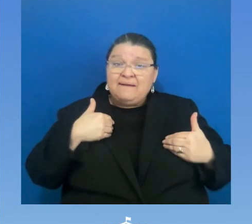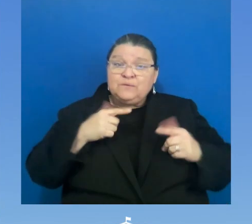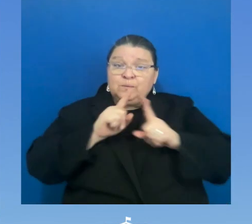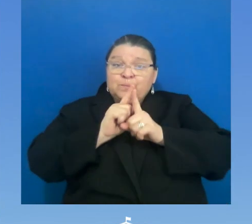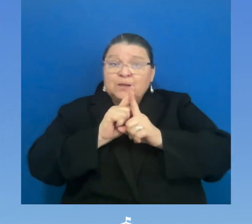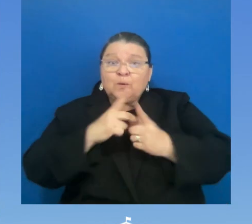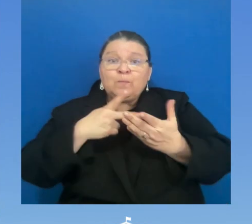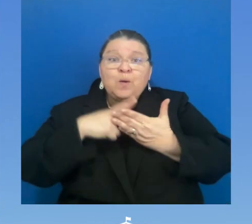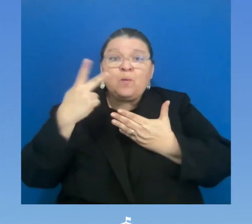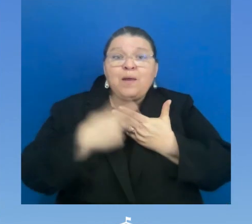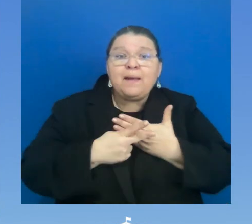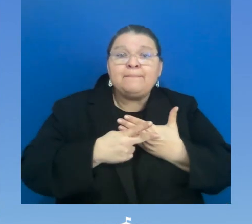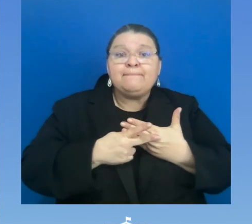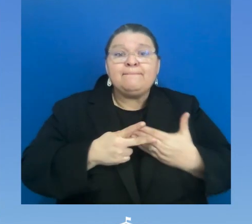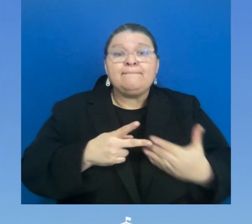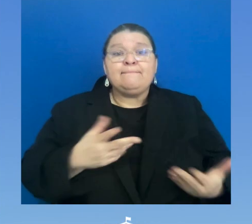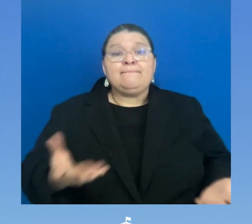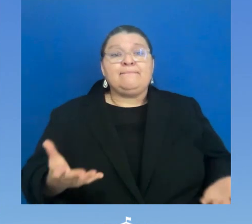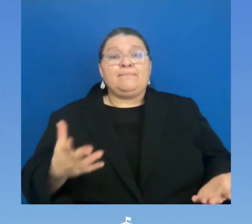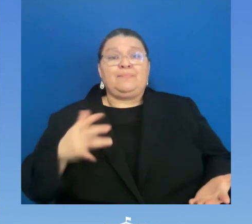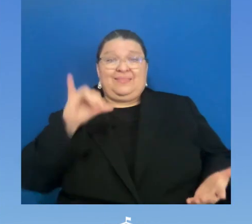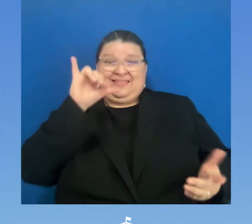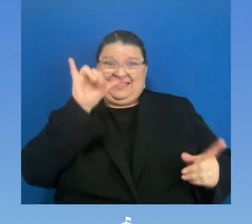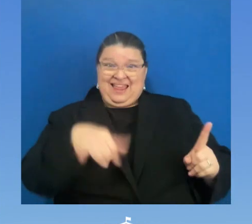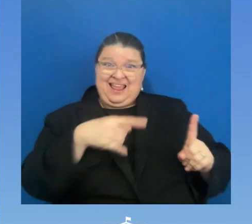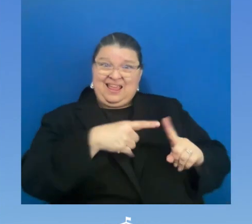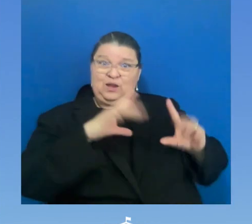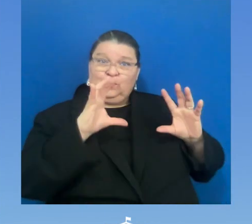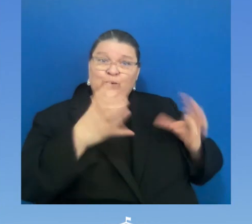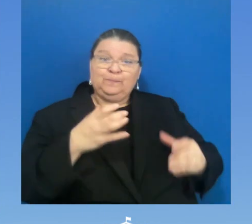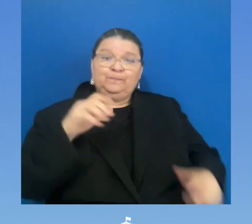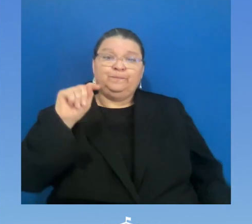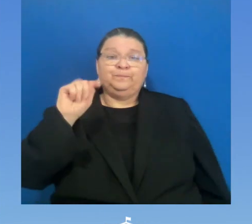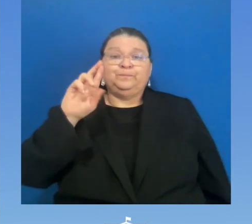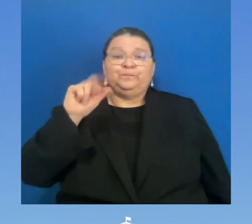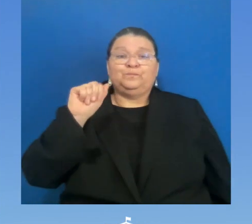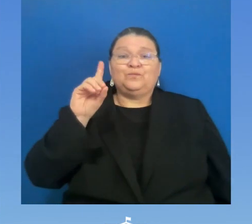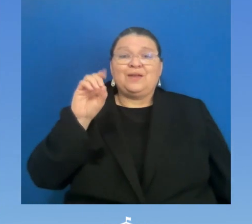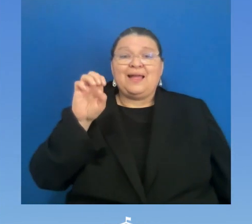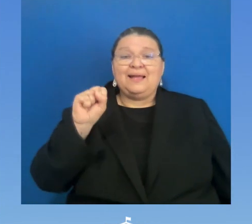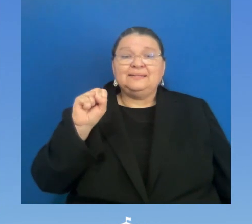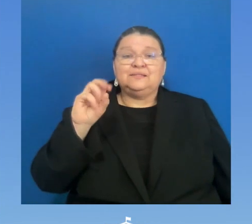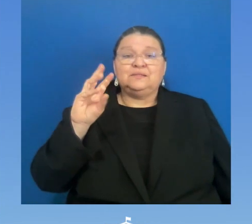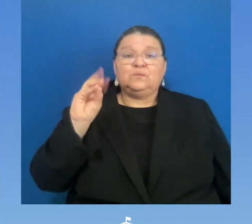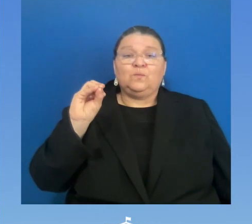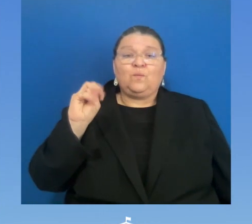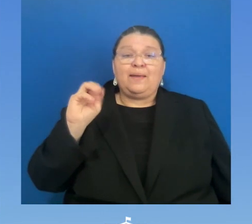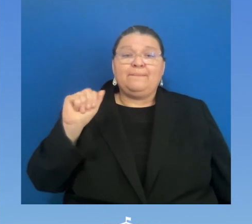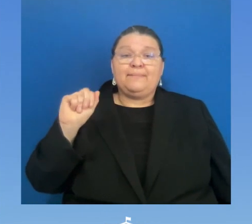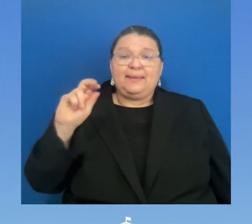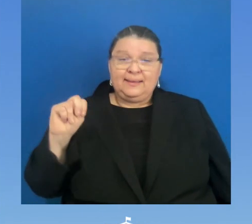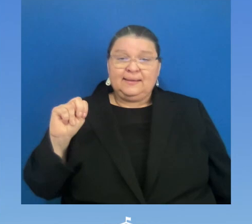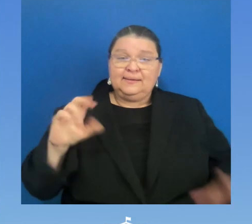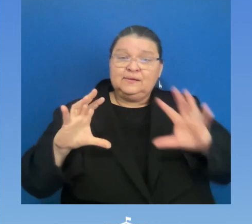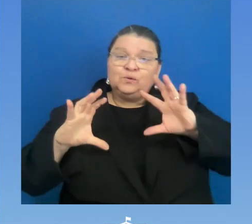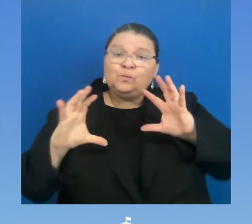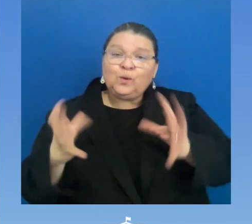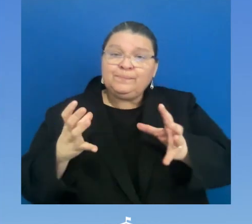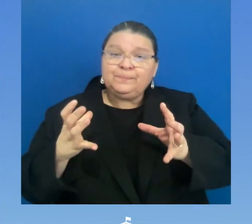and this it trades women group into the building trades that allowed Leslie the chance to get into the building trades and find it in partnership with the Department of Labor.